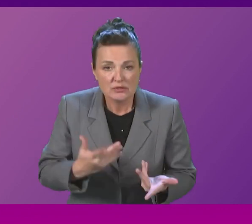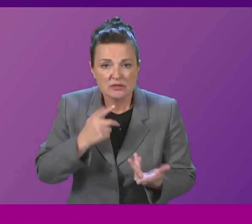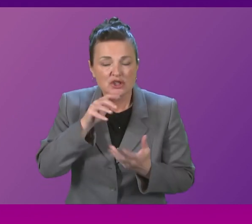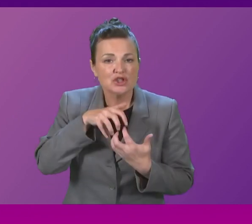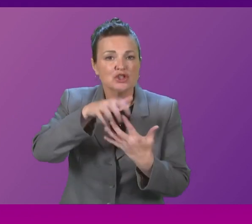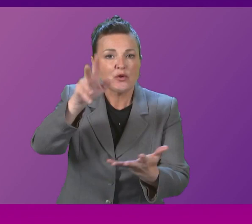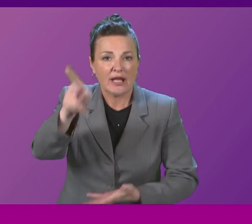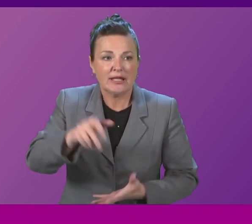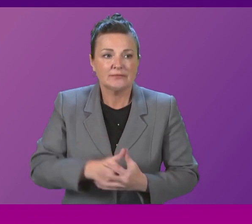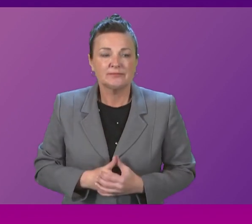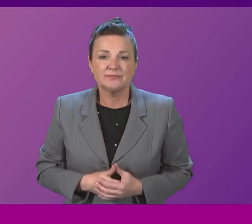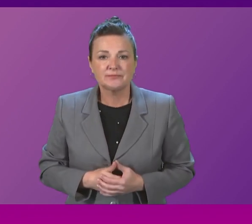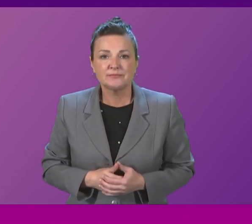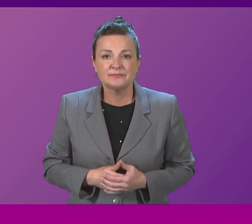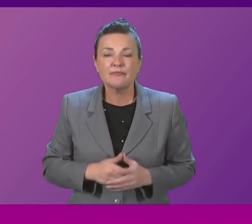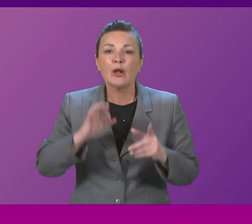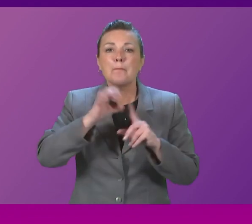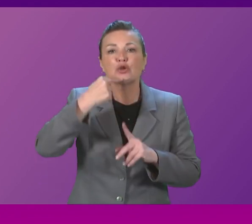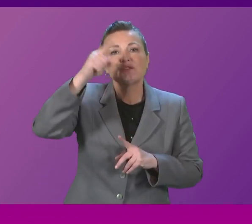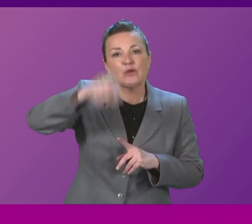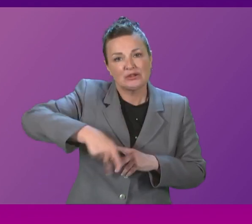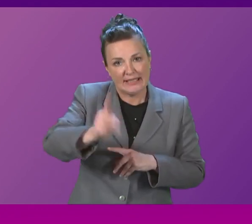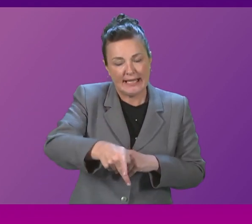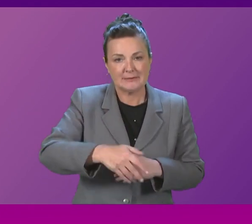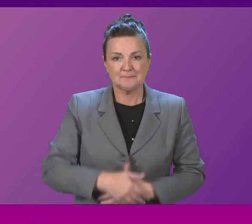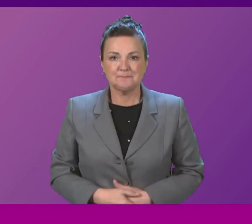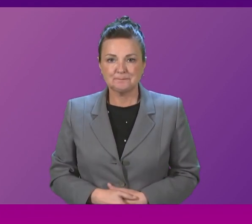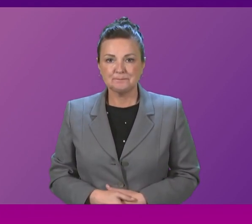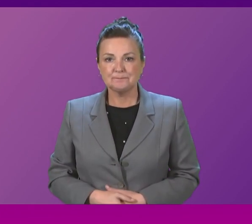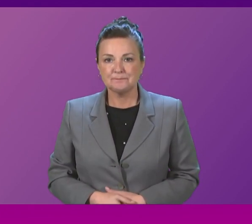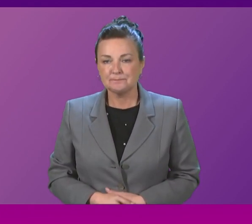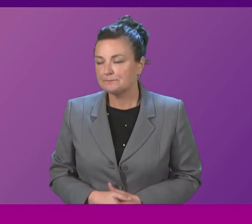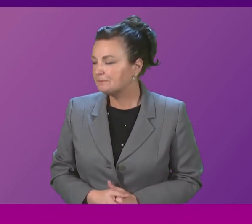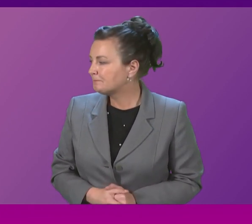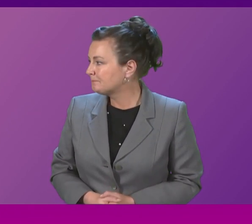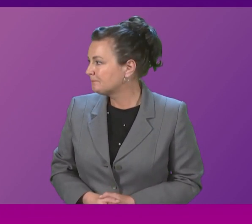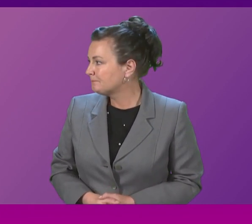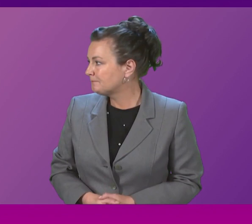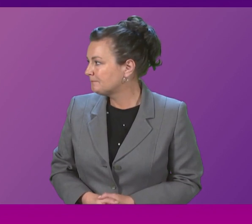On a point of order, Presiding Officer.